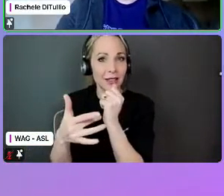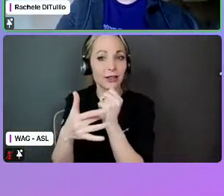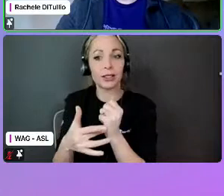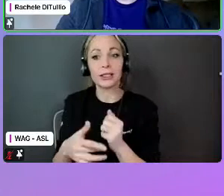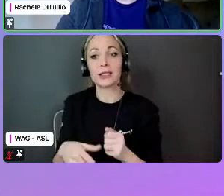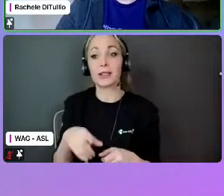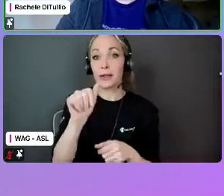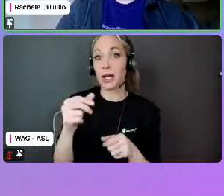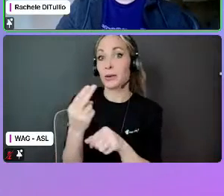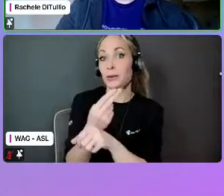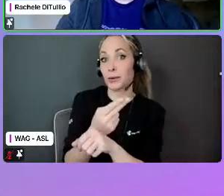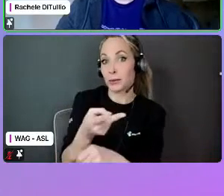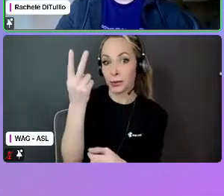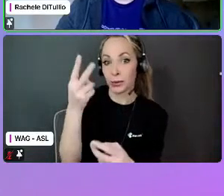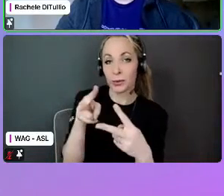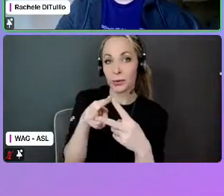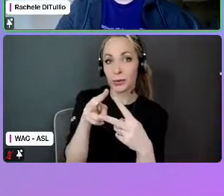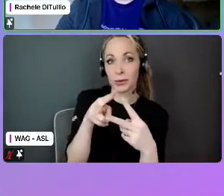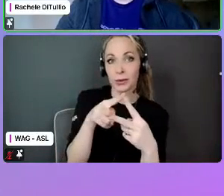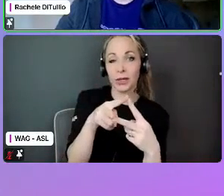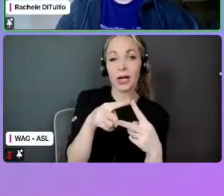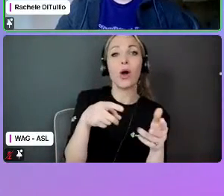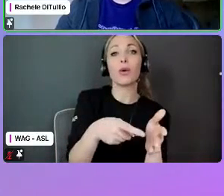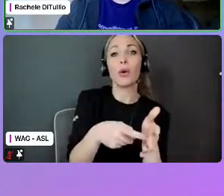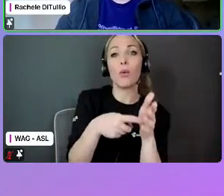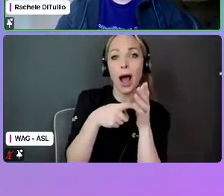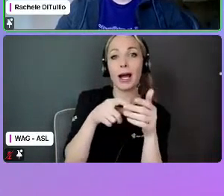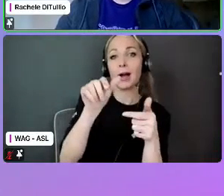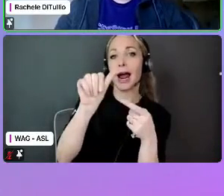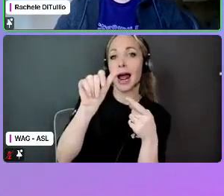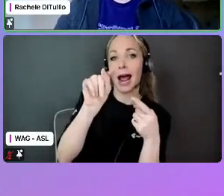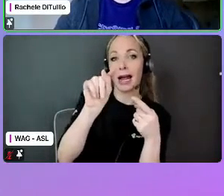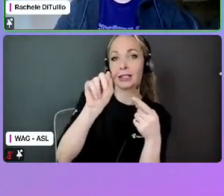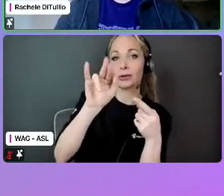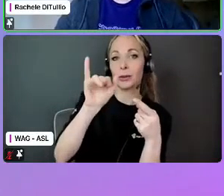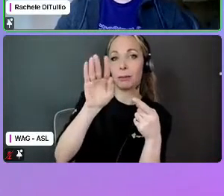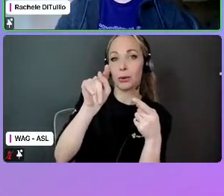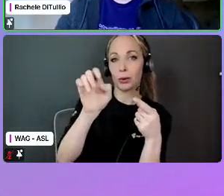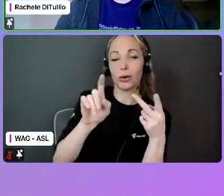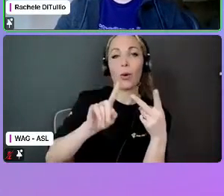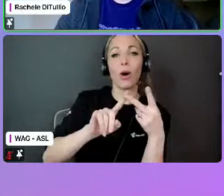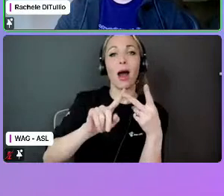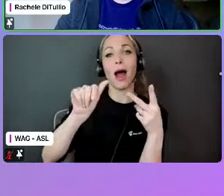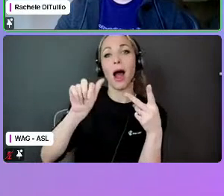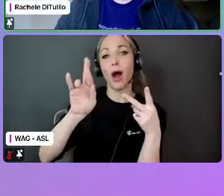using -- by using one of two attributes on our input we can either use the required attribute, or you